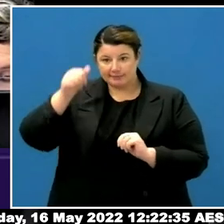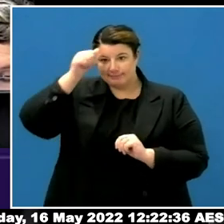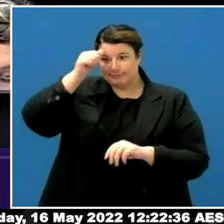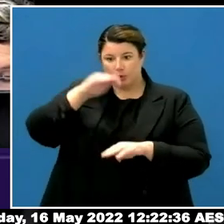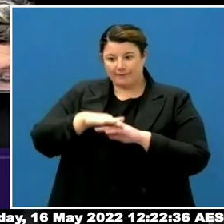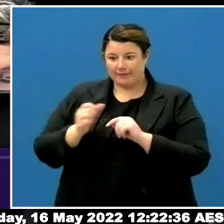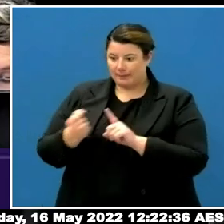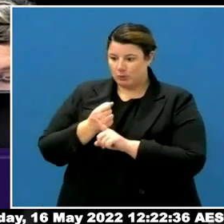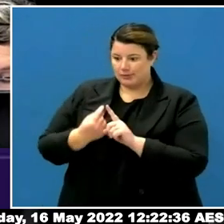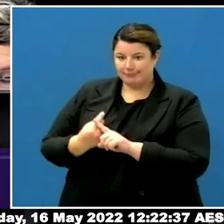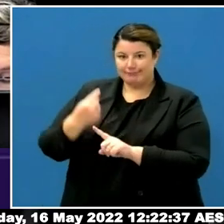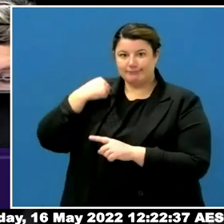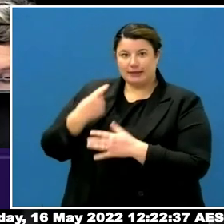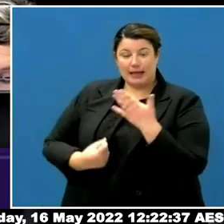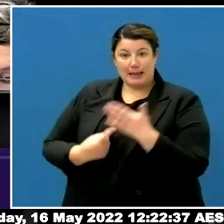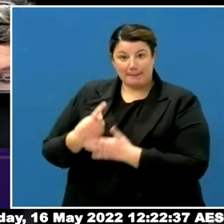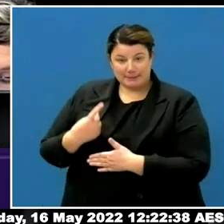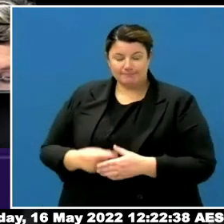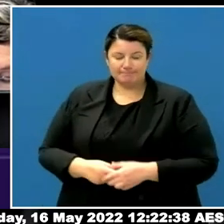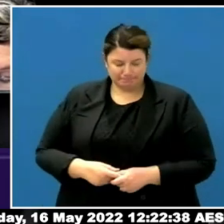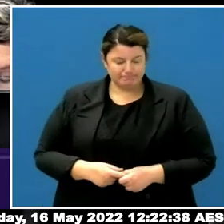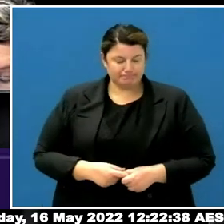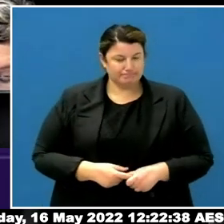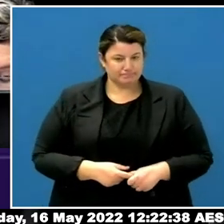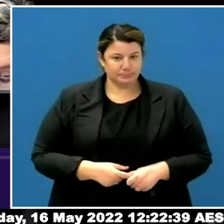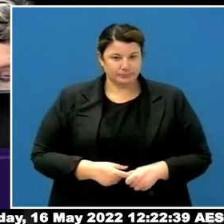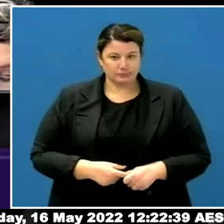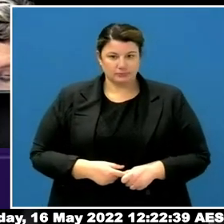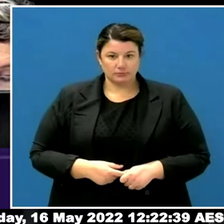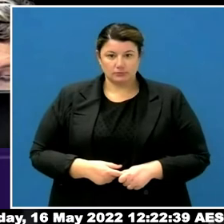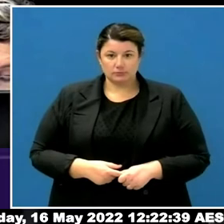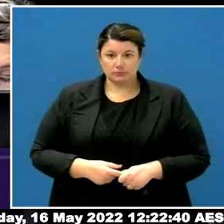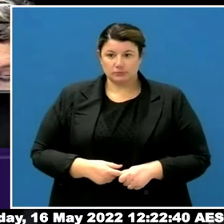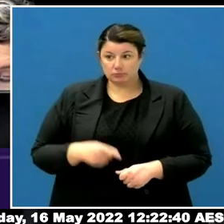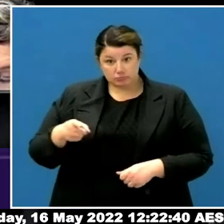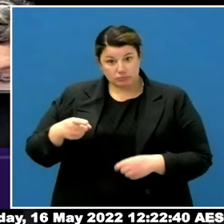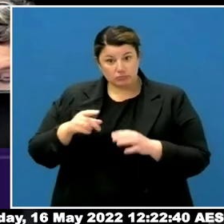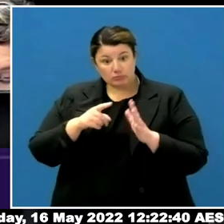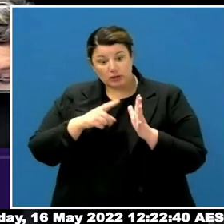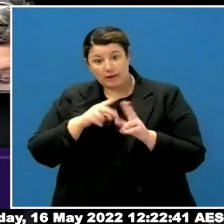Yes. MR FOGARTY: Was it Afford who informed you of the abuse?